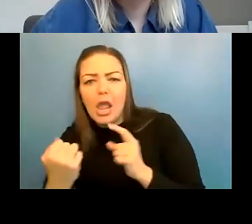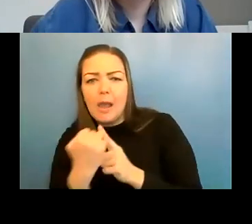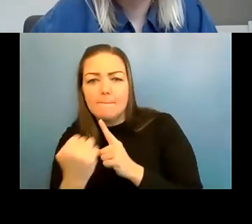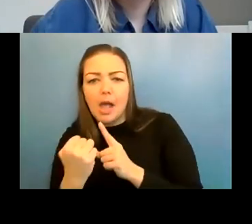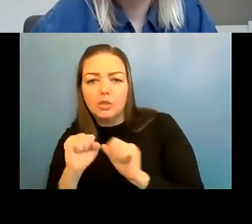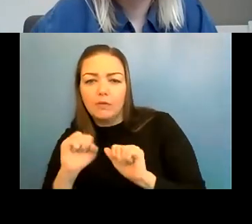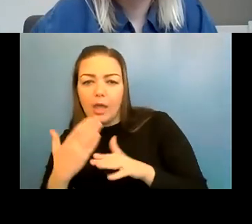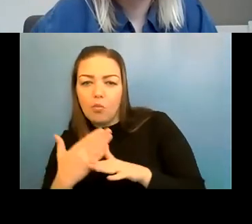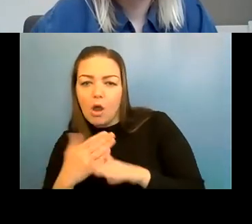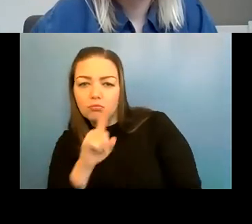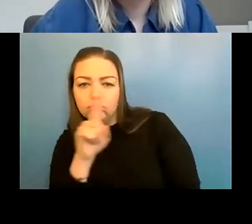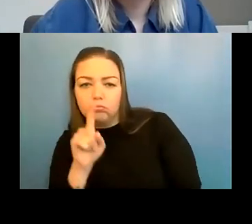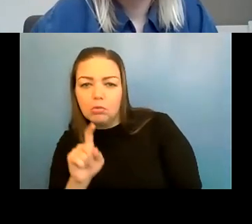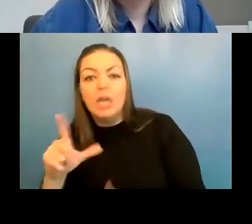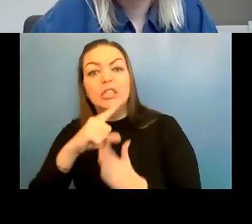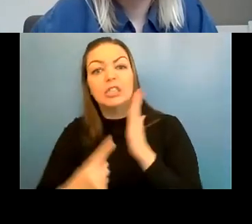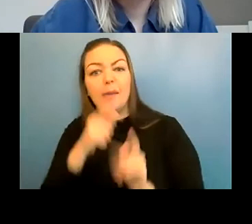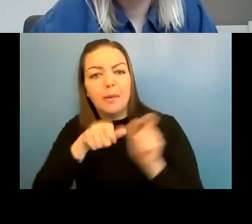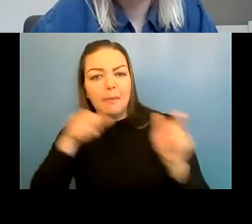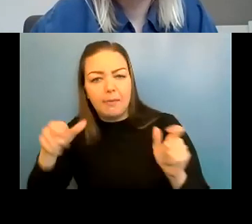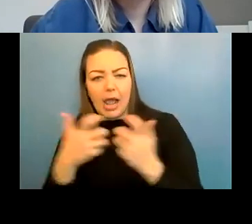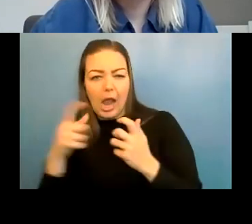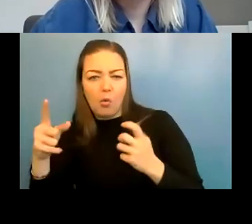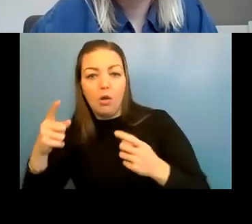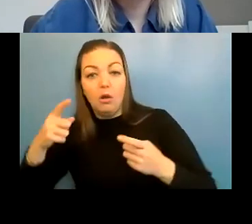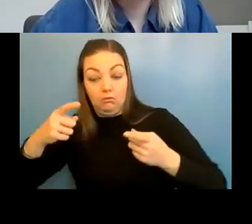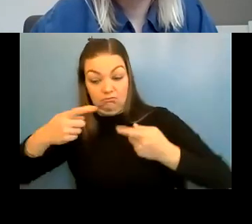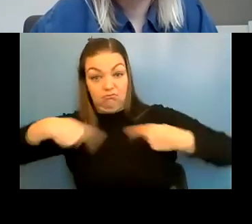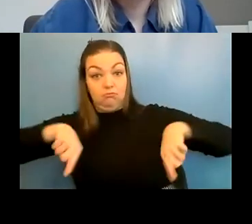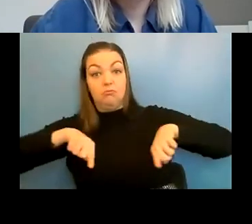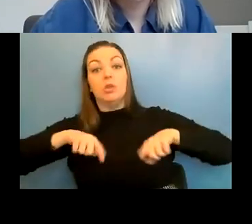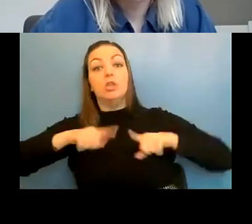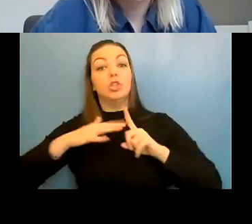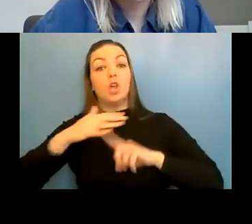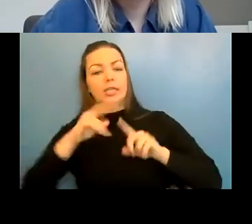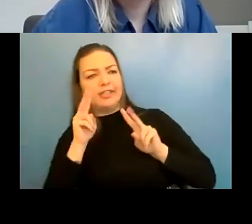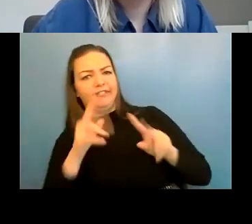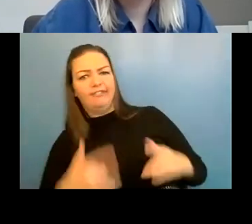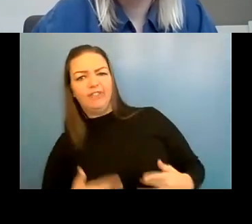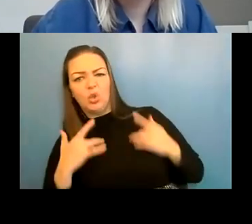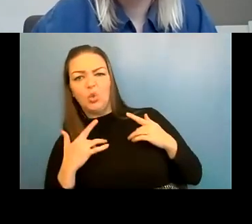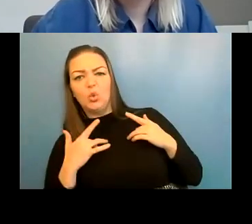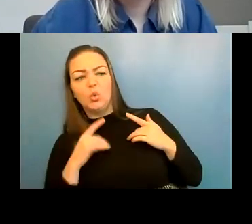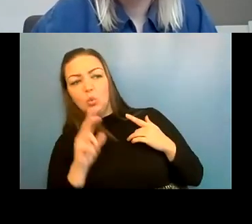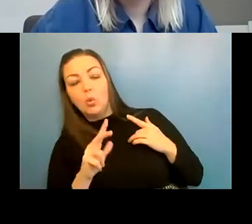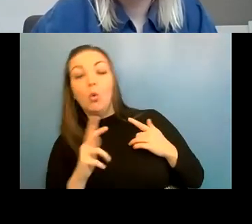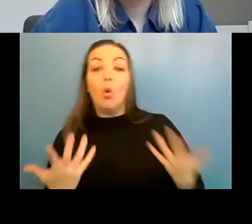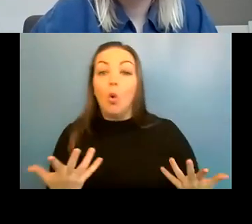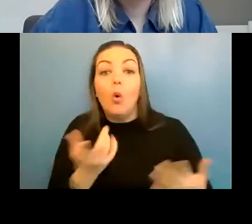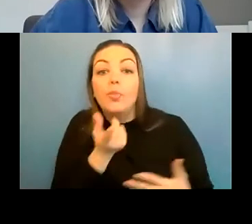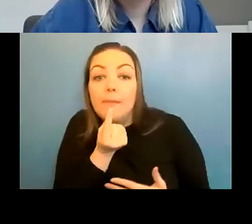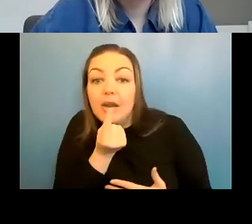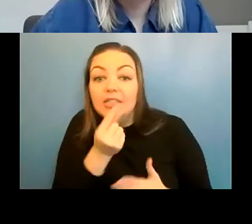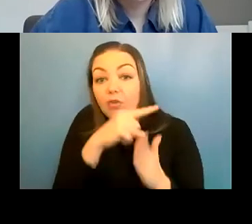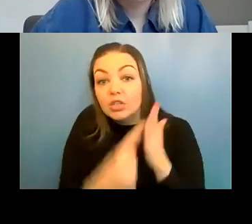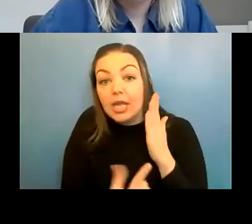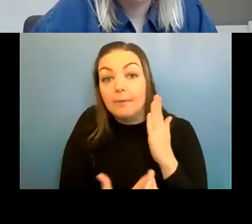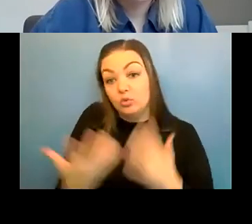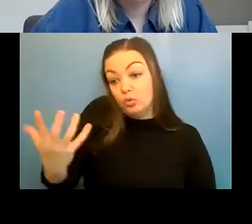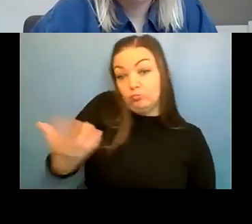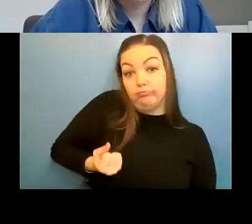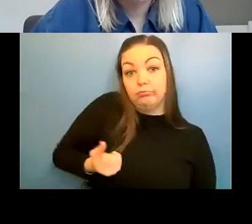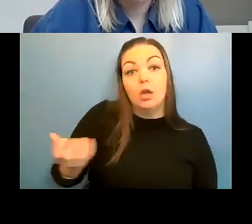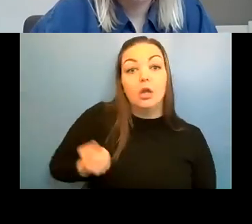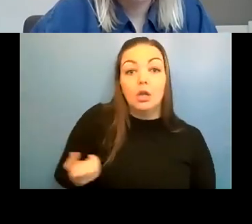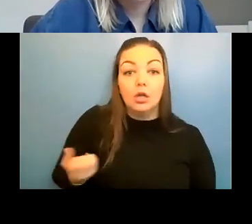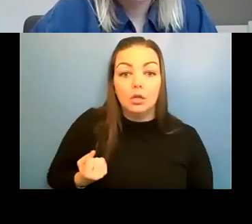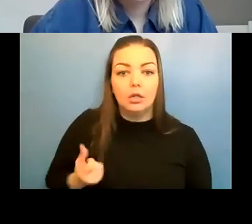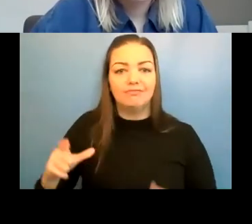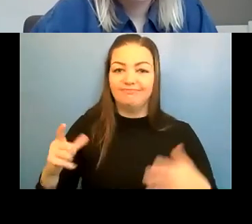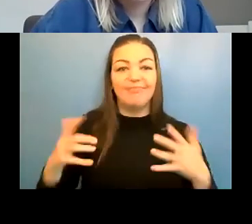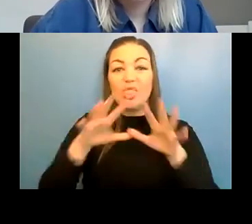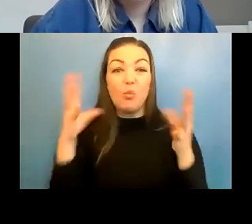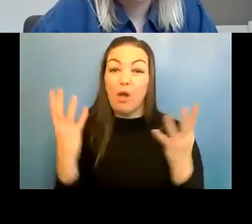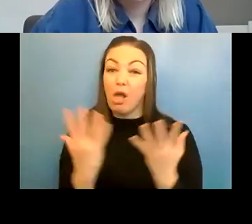Some countries have taken a social approach and looked at what is the impact of this work on disabled people and the way that they're seen within society, or the potential for